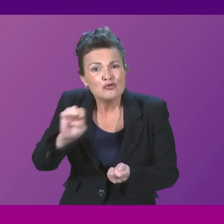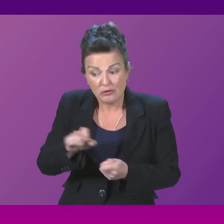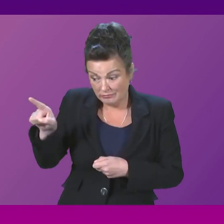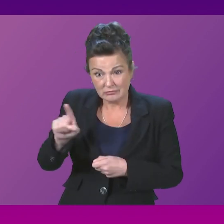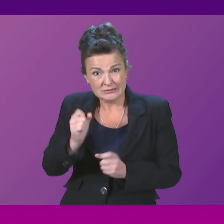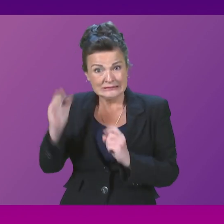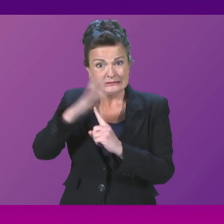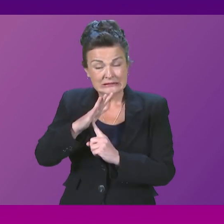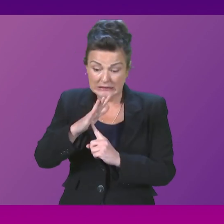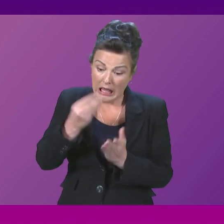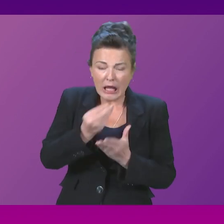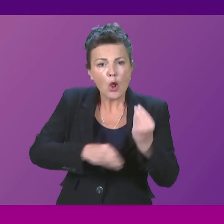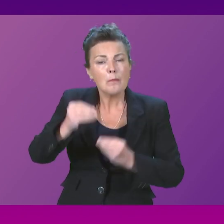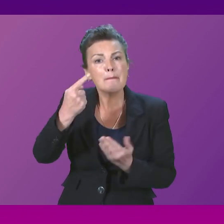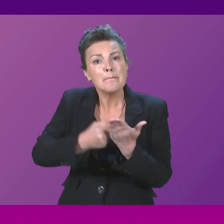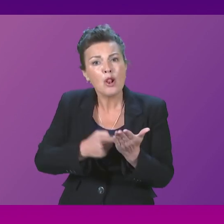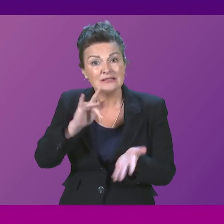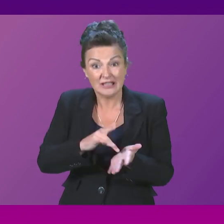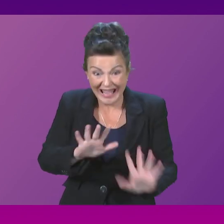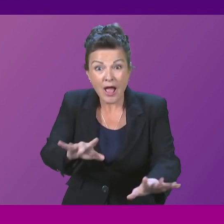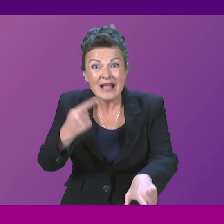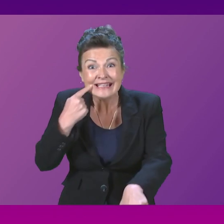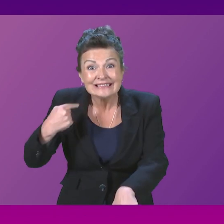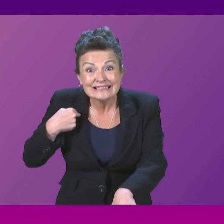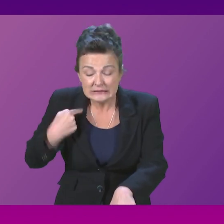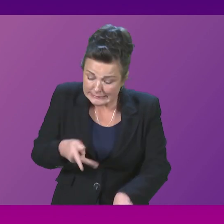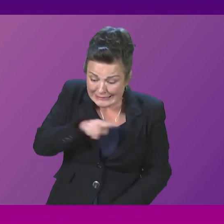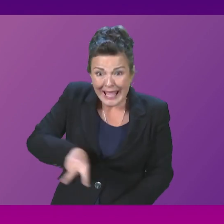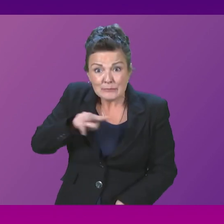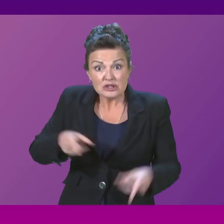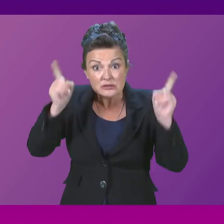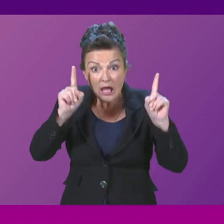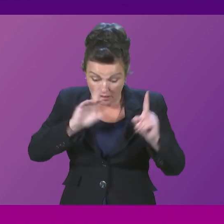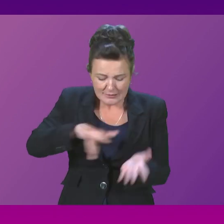Just yesterday, the deputy director at the Centre for European Reform said, “I’m